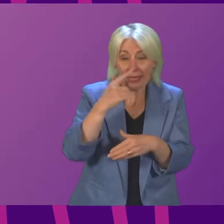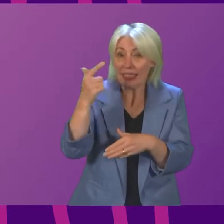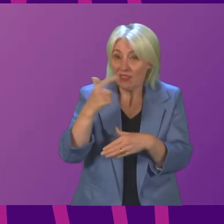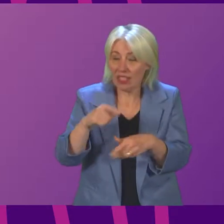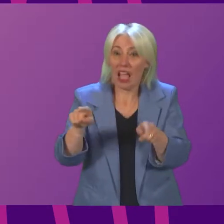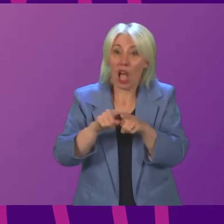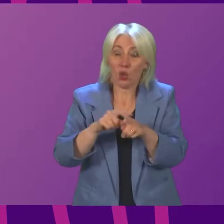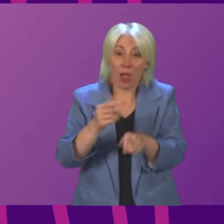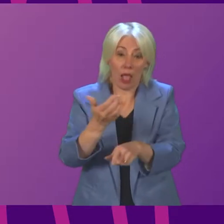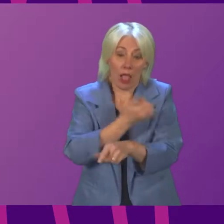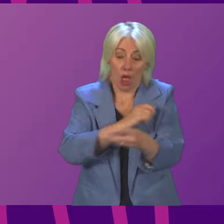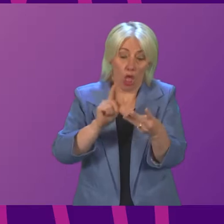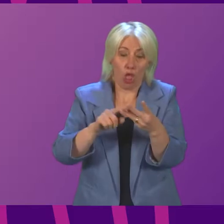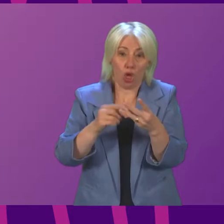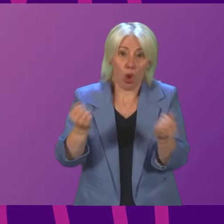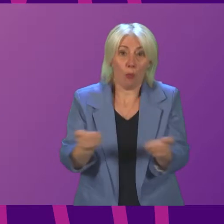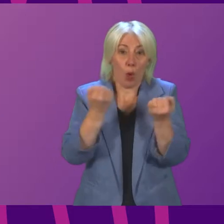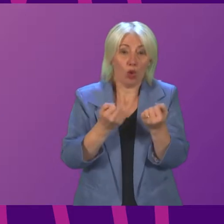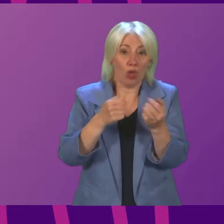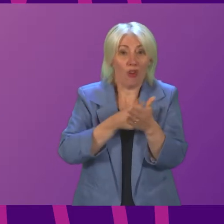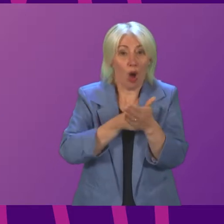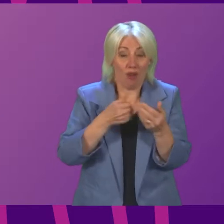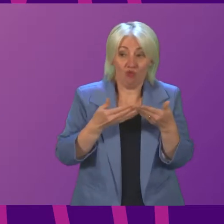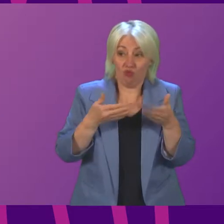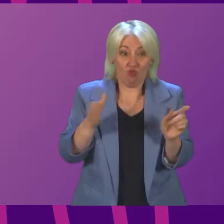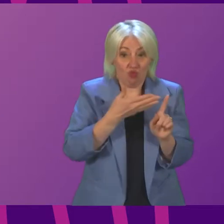the rest of the population. We keep in regular contact with the UK Government, which is the